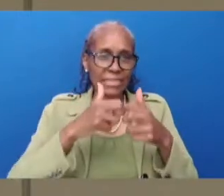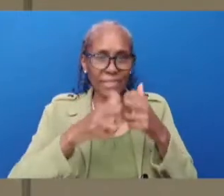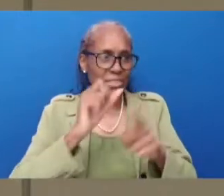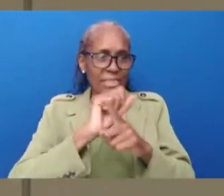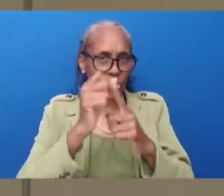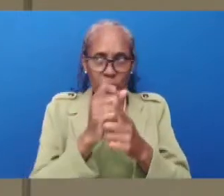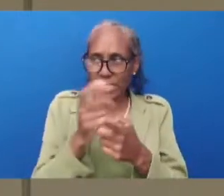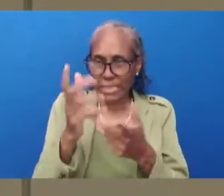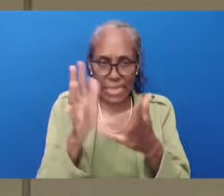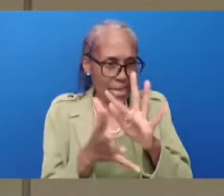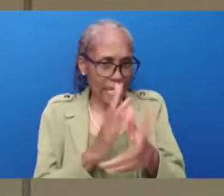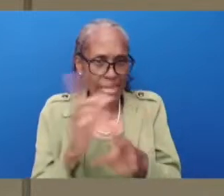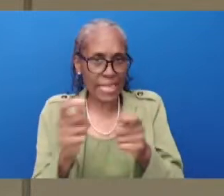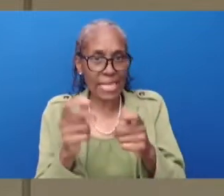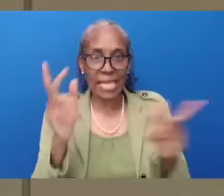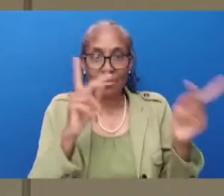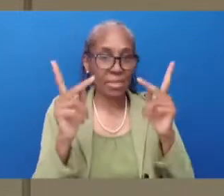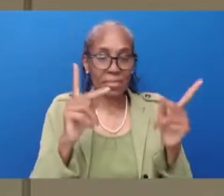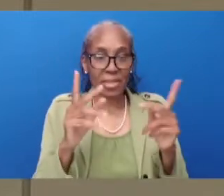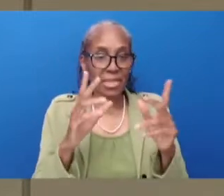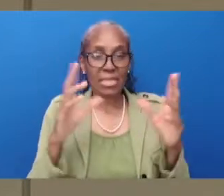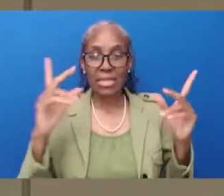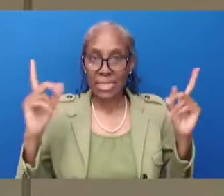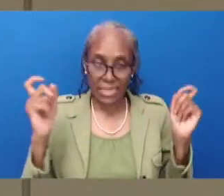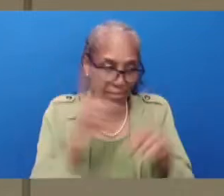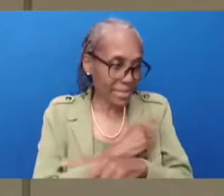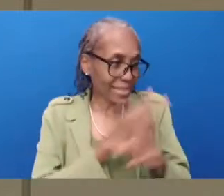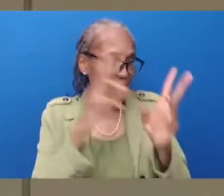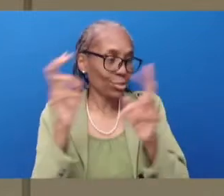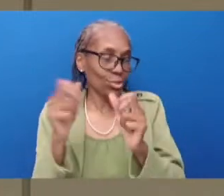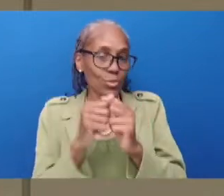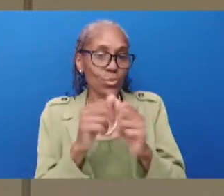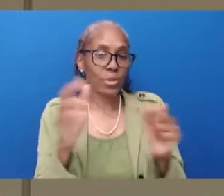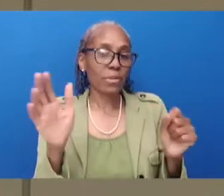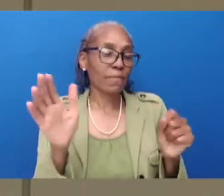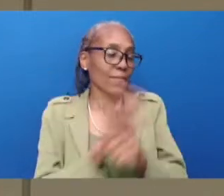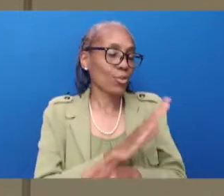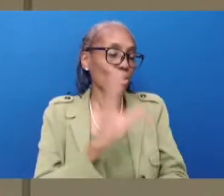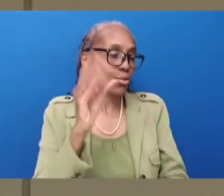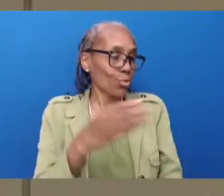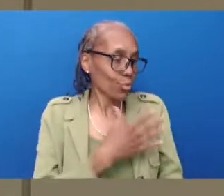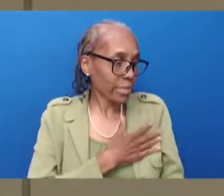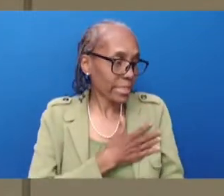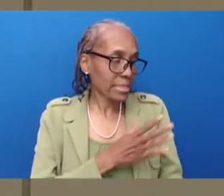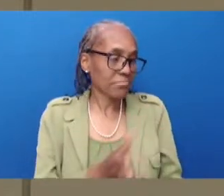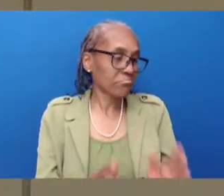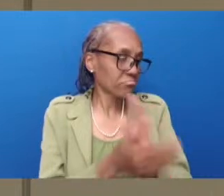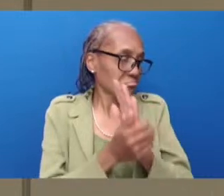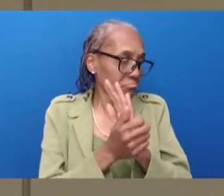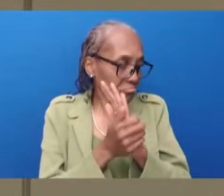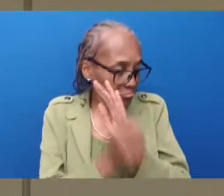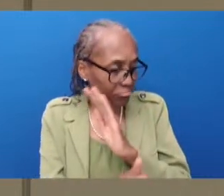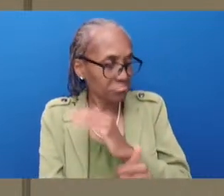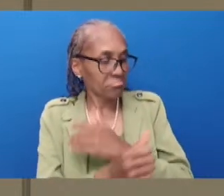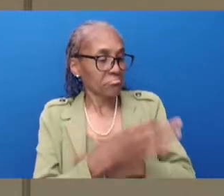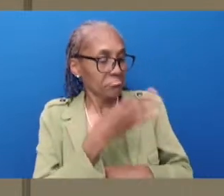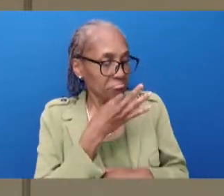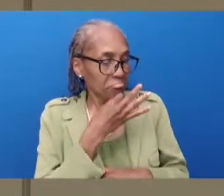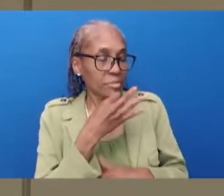PROFESSIONALS, HANDLE A LOT OF DIFFICULT SITUATIONS AND PEOPLE